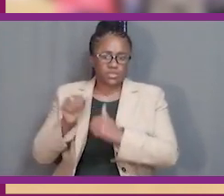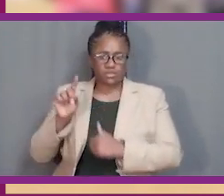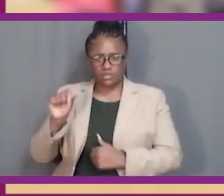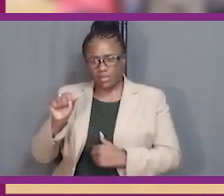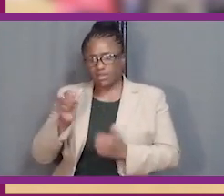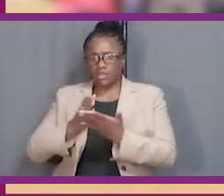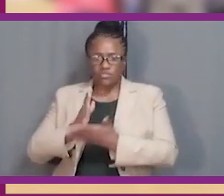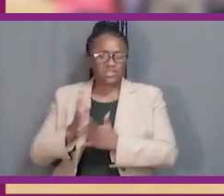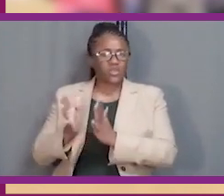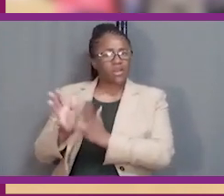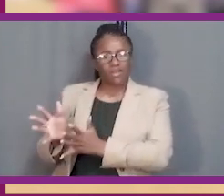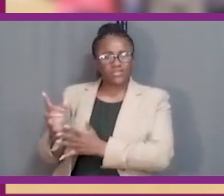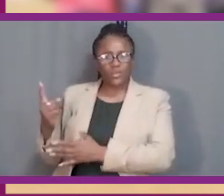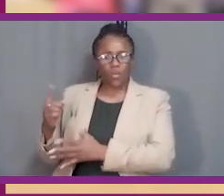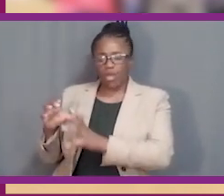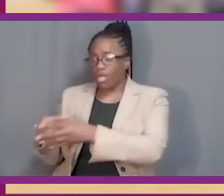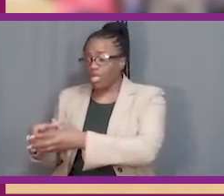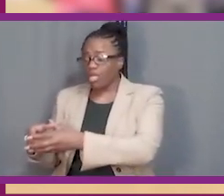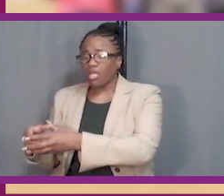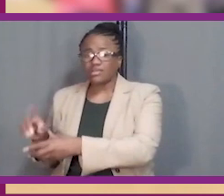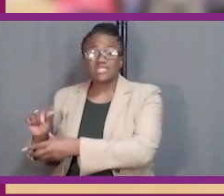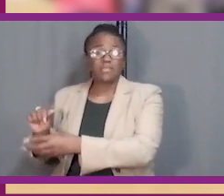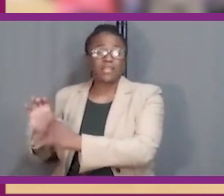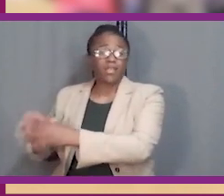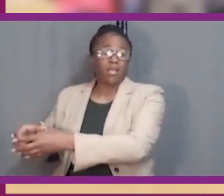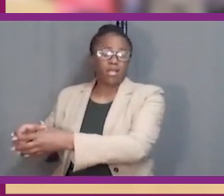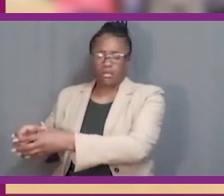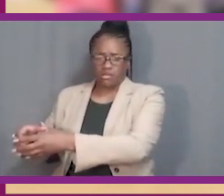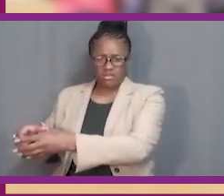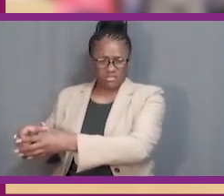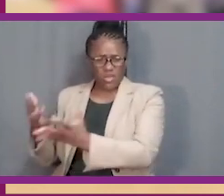the Convention on the Rights of Persons with Disabilities. So I feel that it is